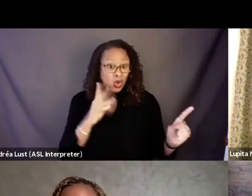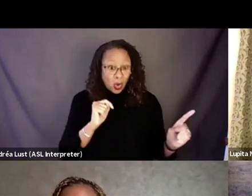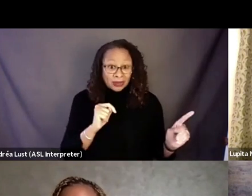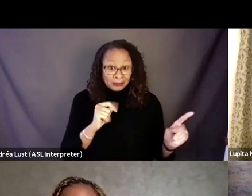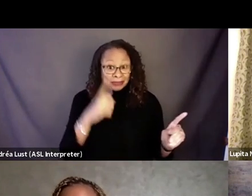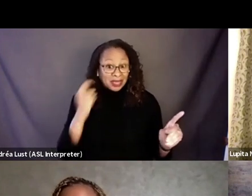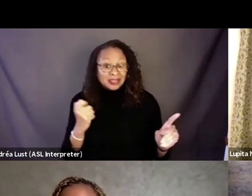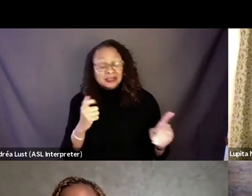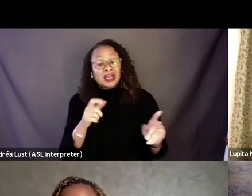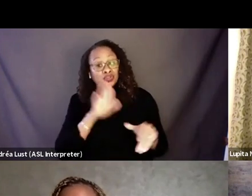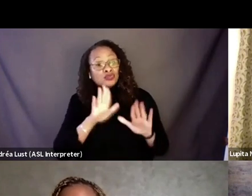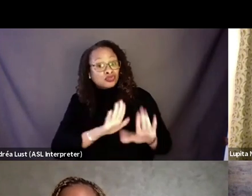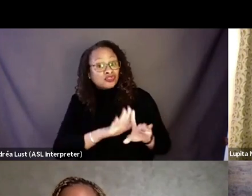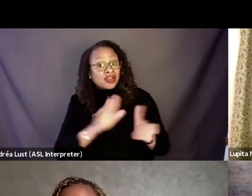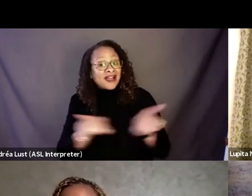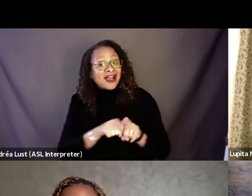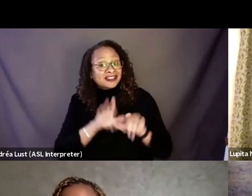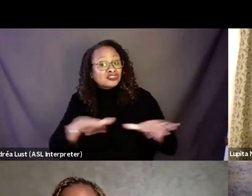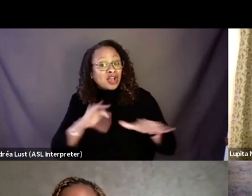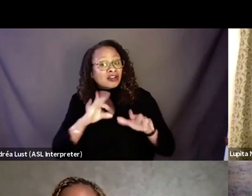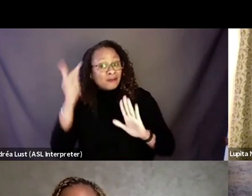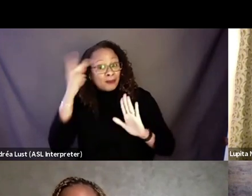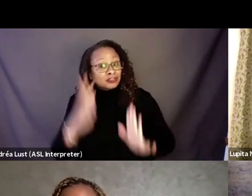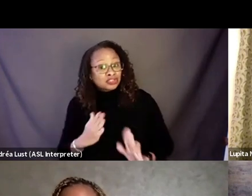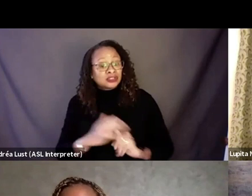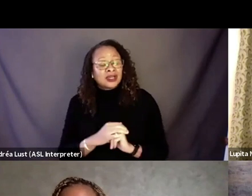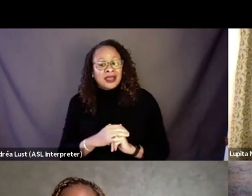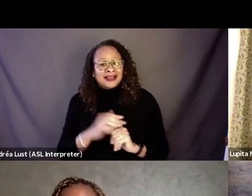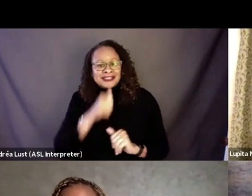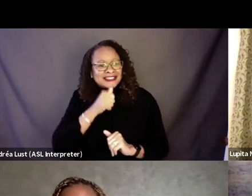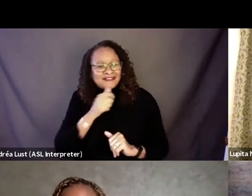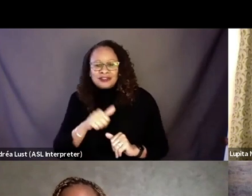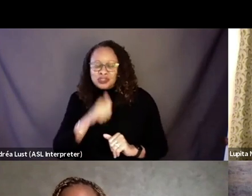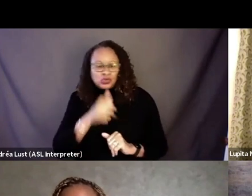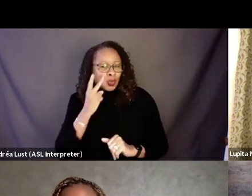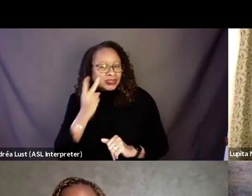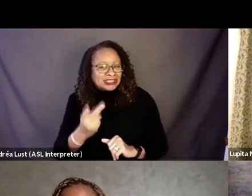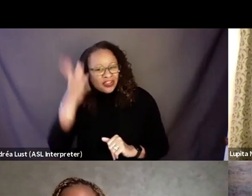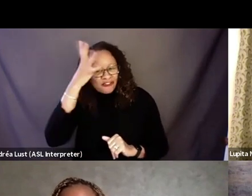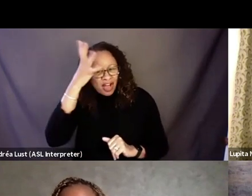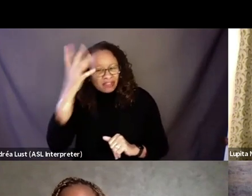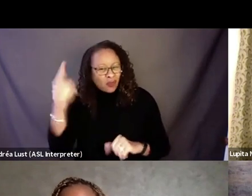of a politician and you would know this because you suffer you don't see your father for long and when you see him,